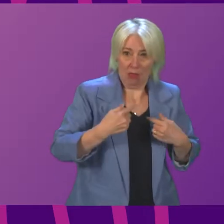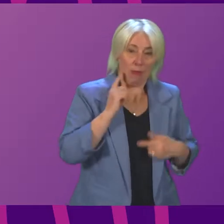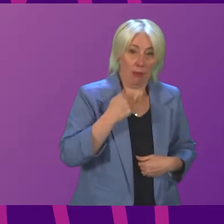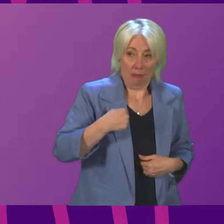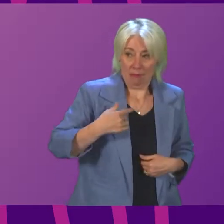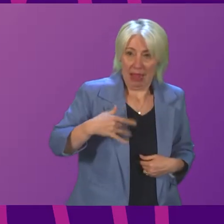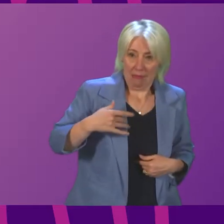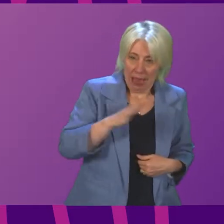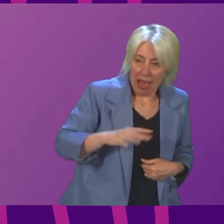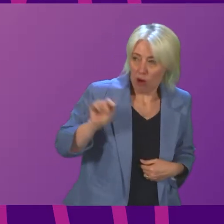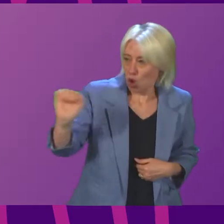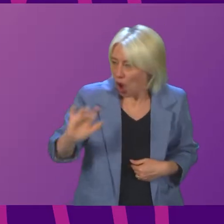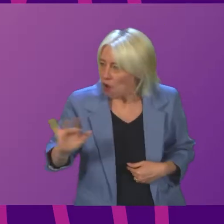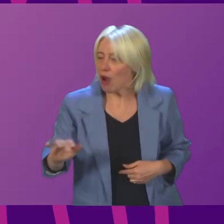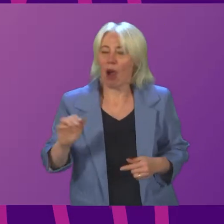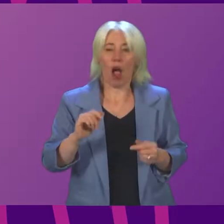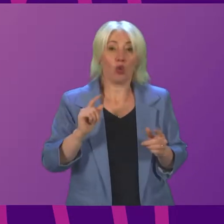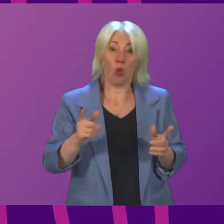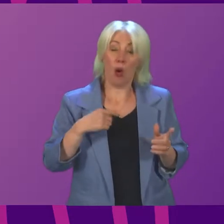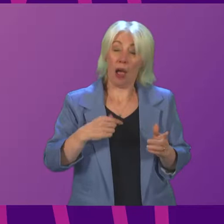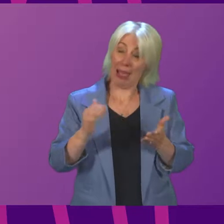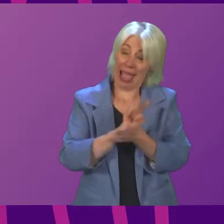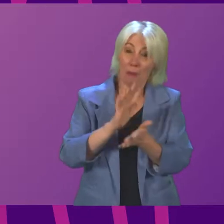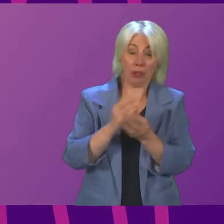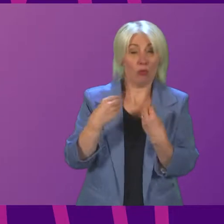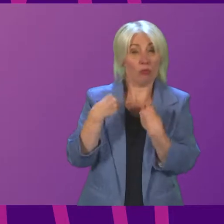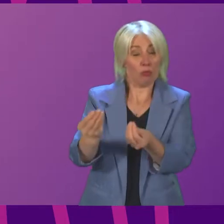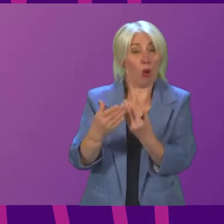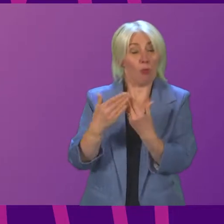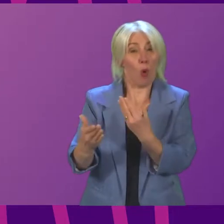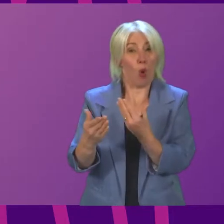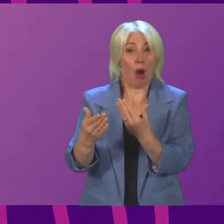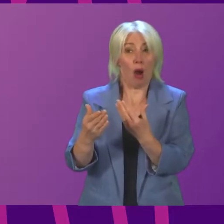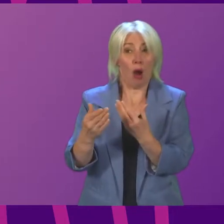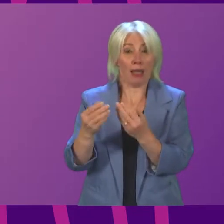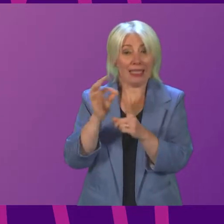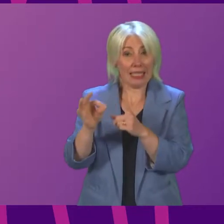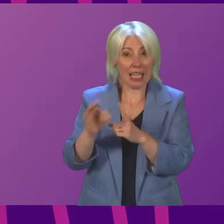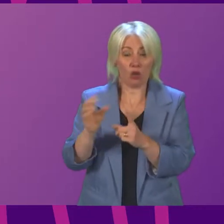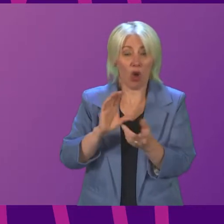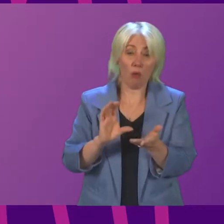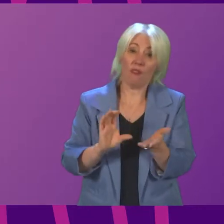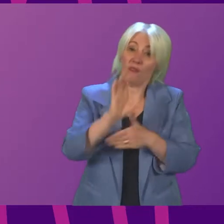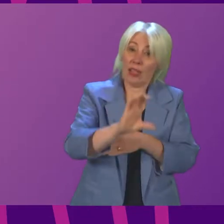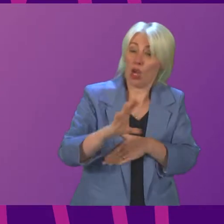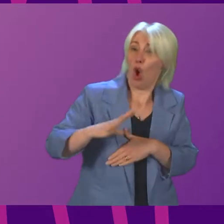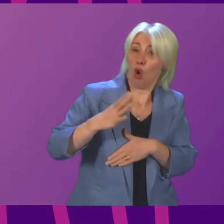I am more than happy to provide the member with more detail, if he wishes it, of what funding we have provided for the dental sector. We will continue